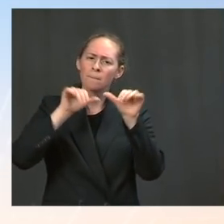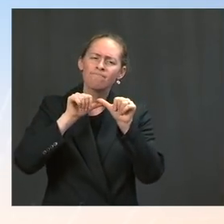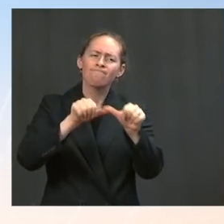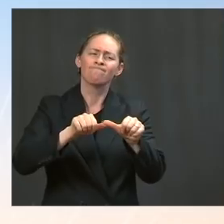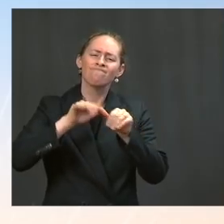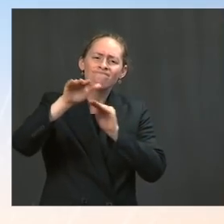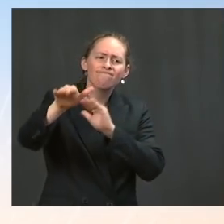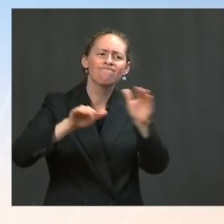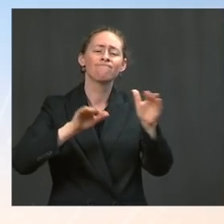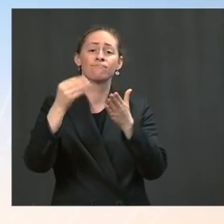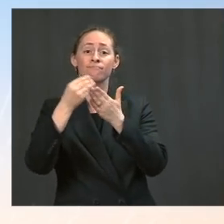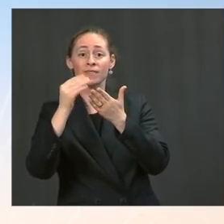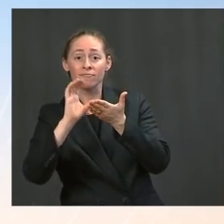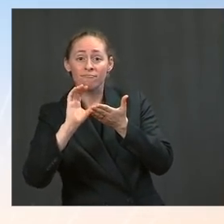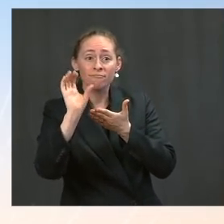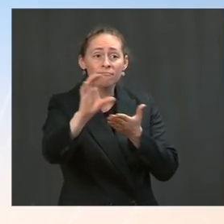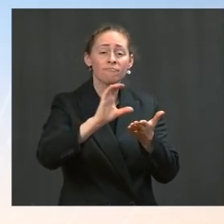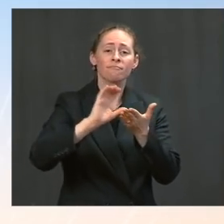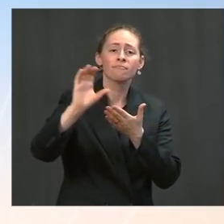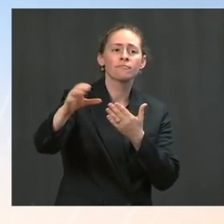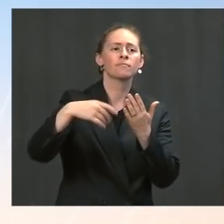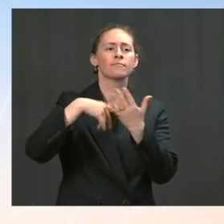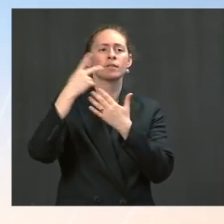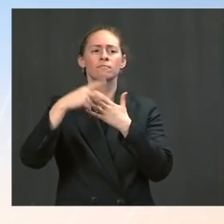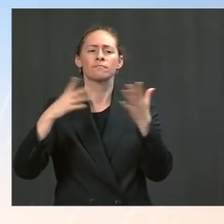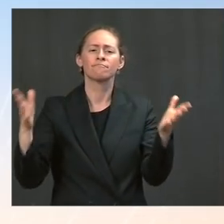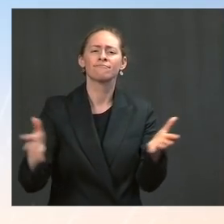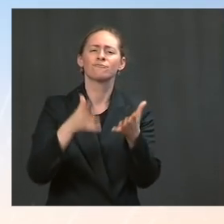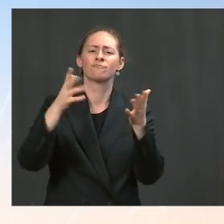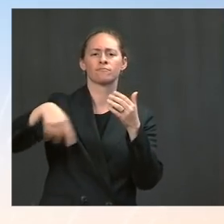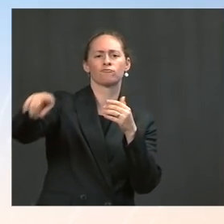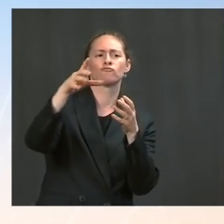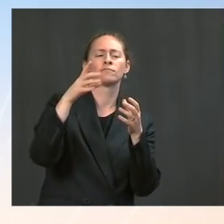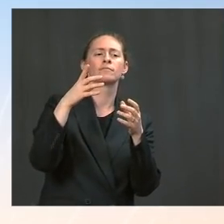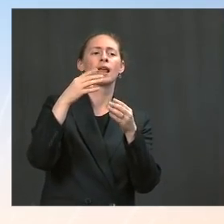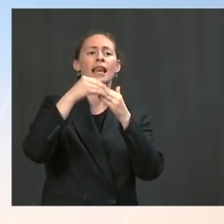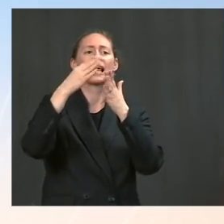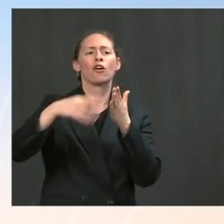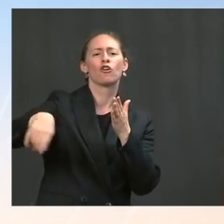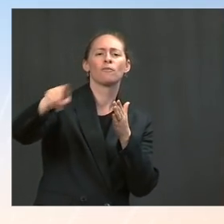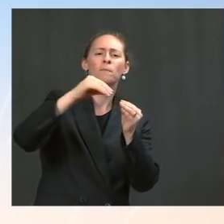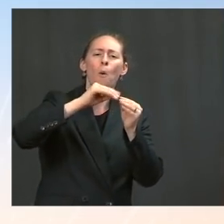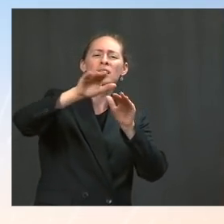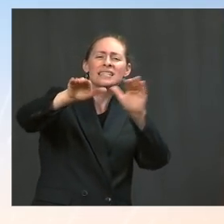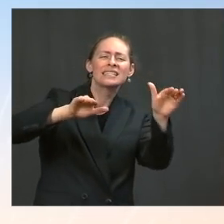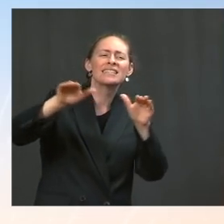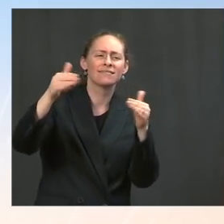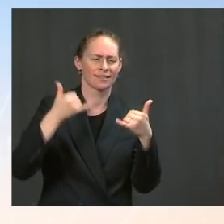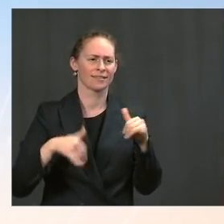to support trusted messengers, to get out into local communities, to use what we see as creative partnerships,